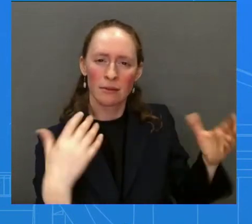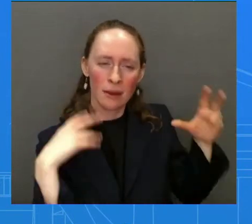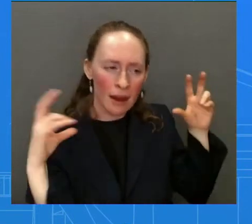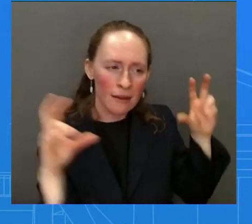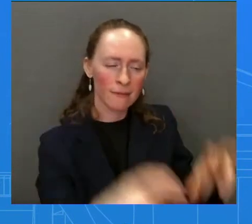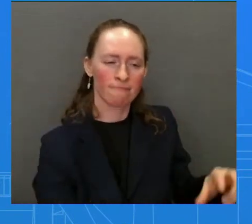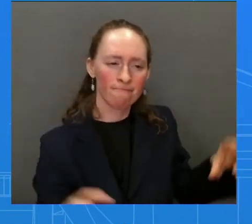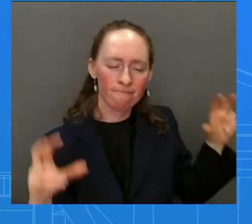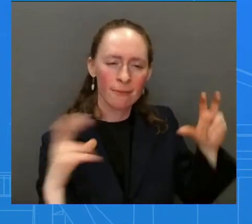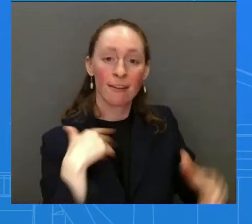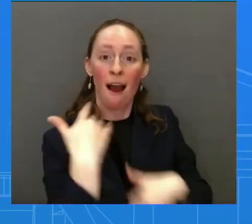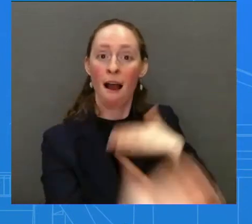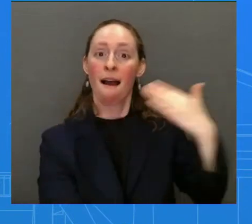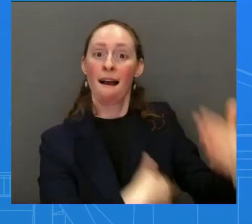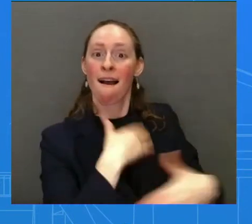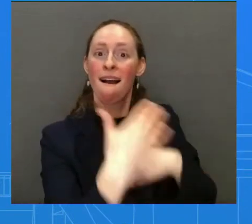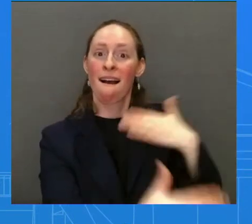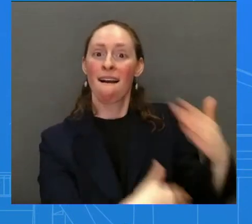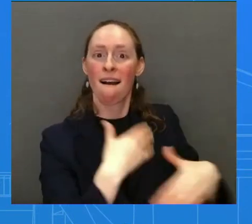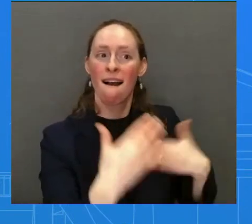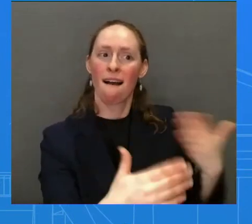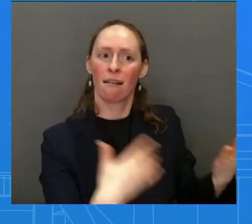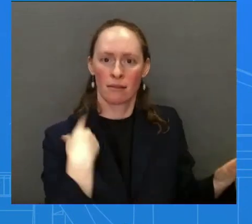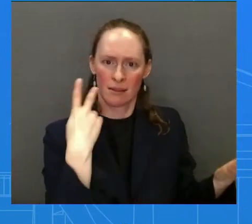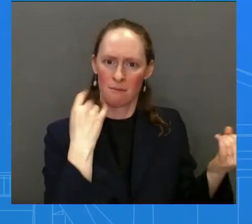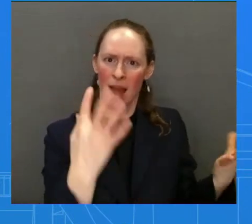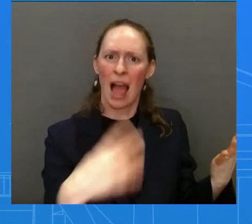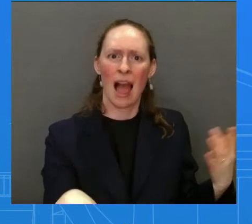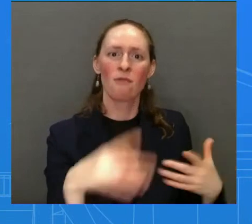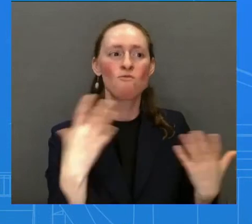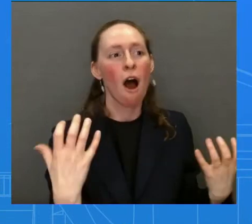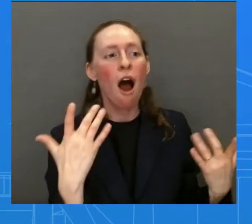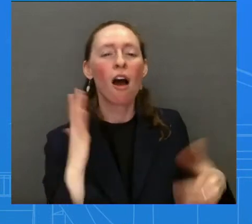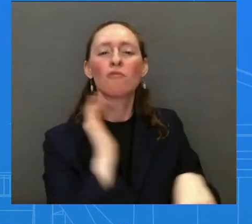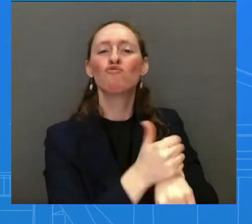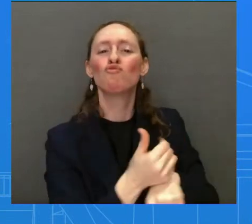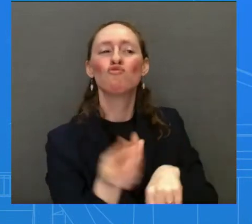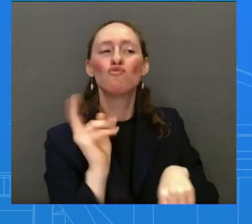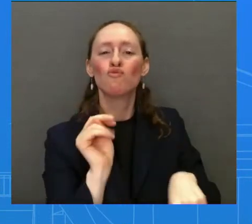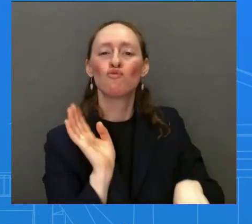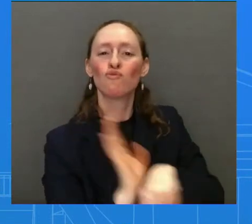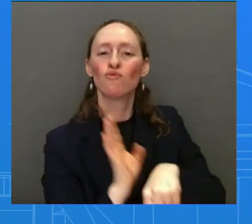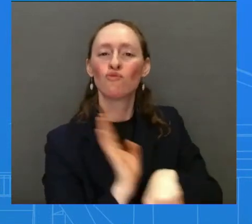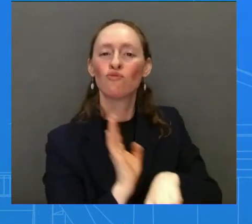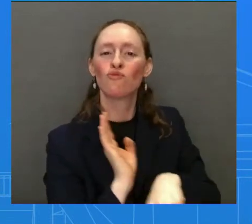We have seen -- making sure that people don't get left behind. And this is because of SBA programs and services.